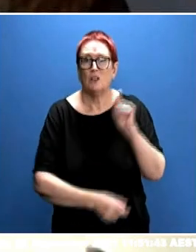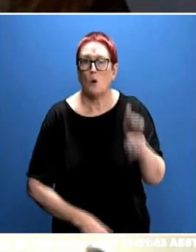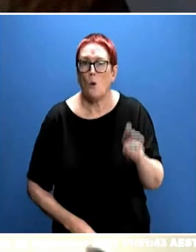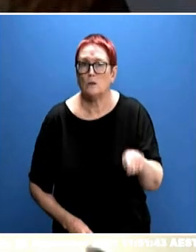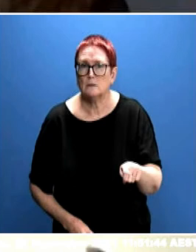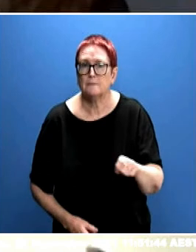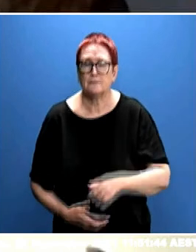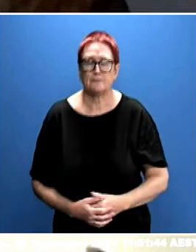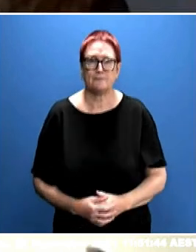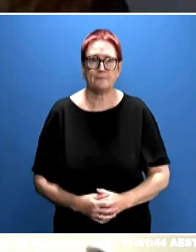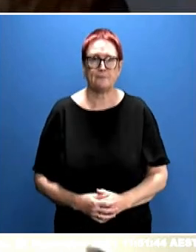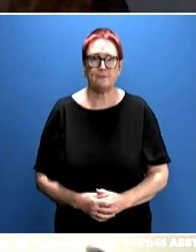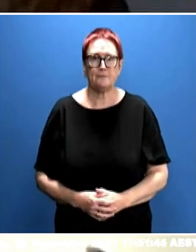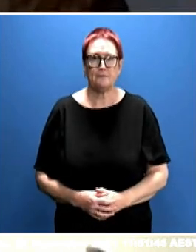The point about that is,